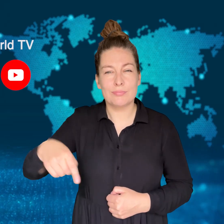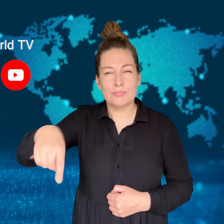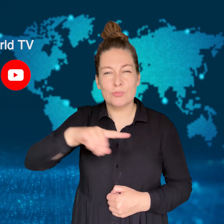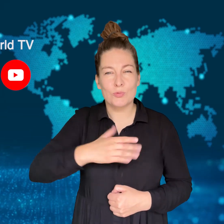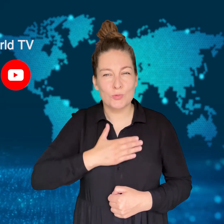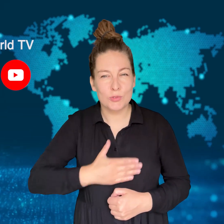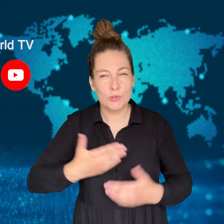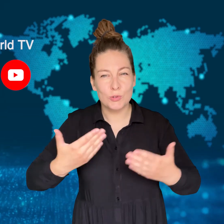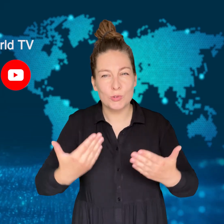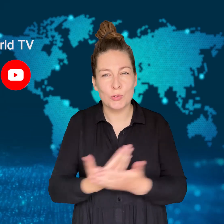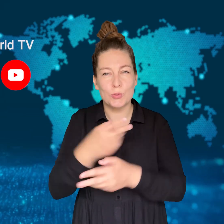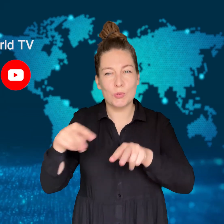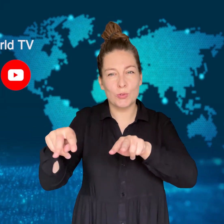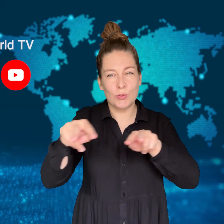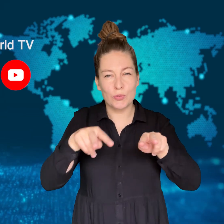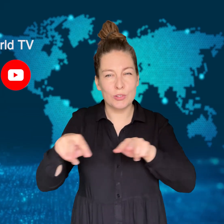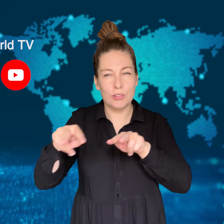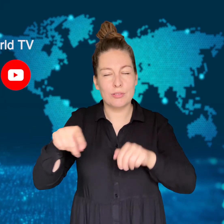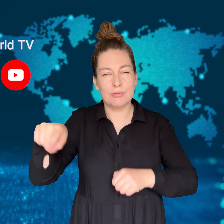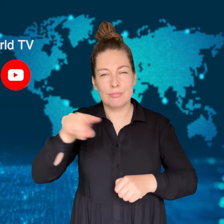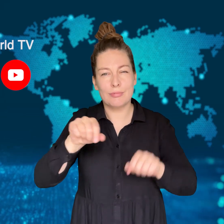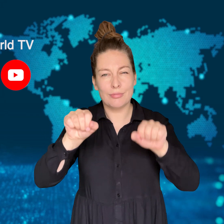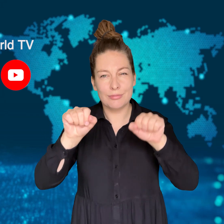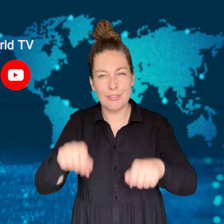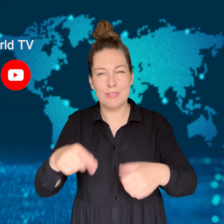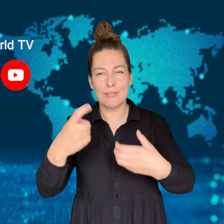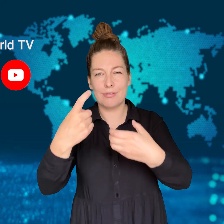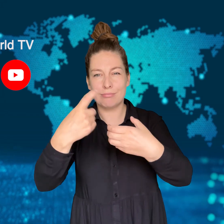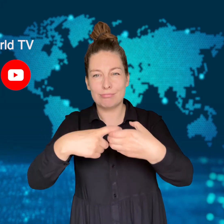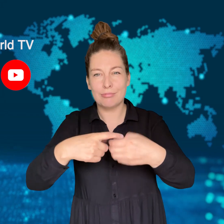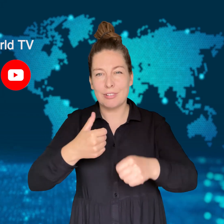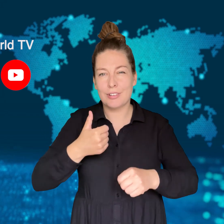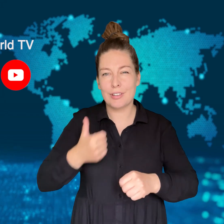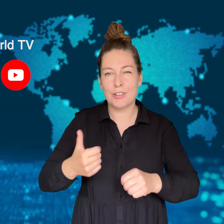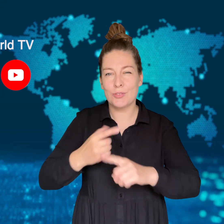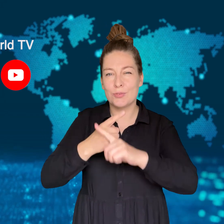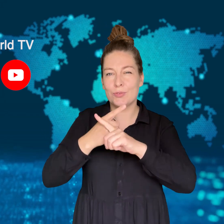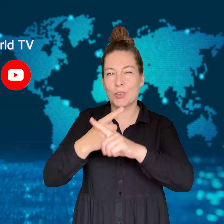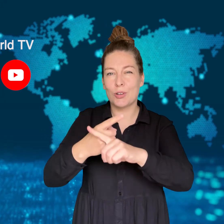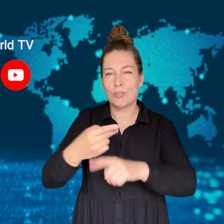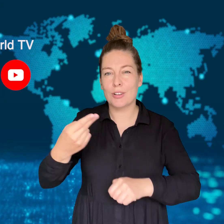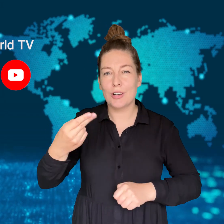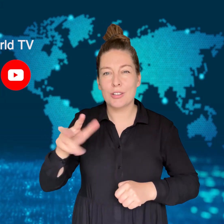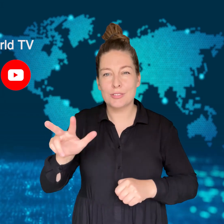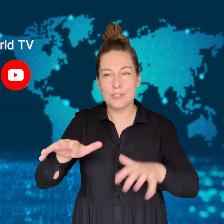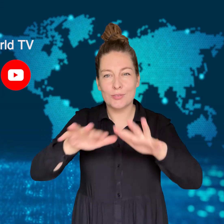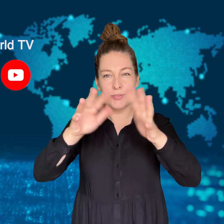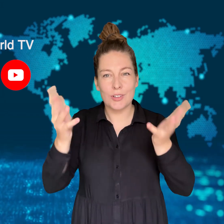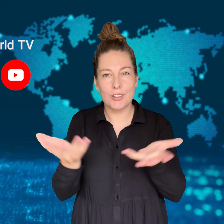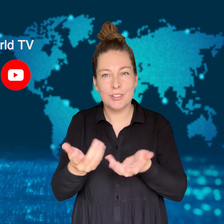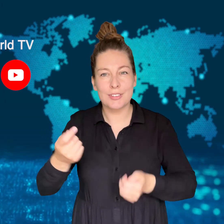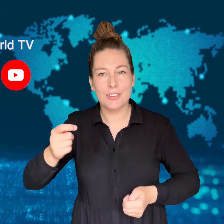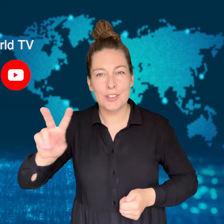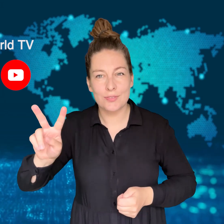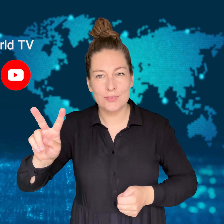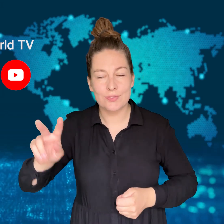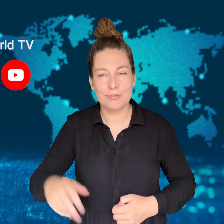Don't forget to subscribe, like, and follow H3 World TV to get new video updates!